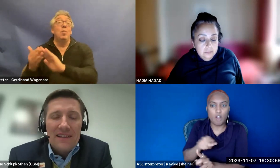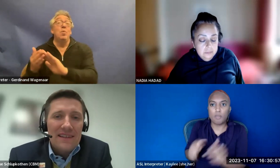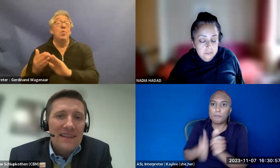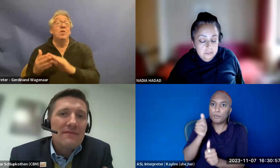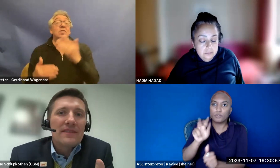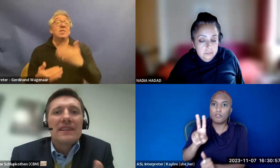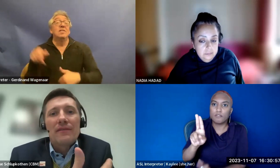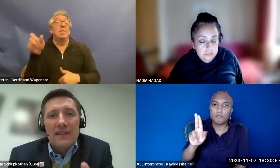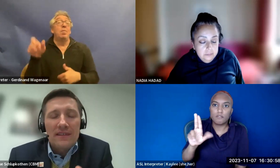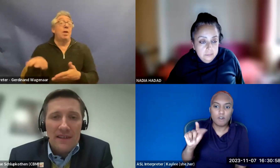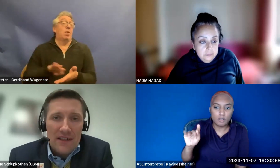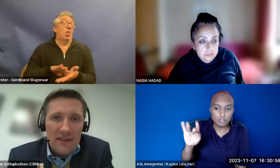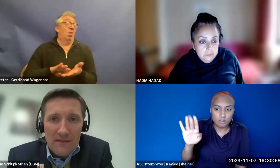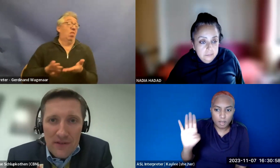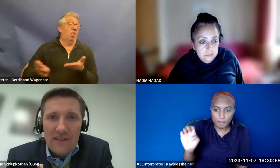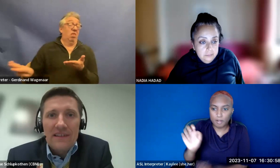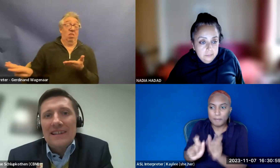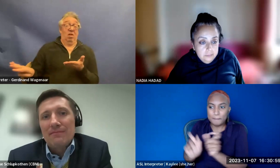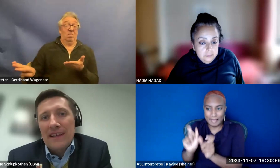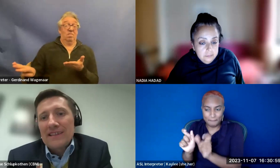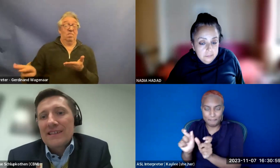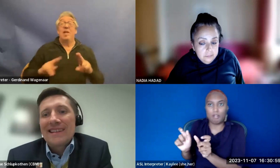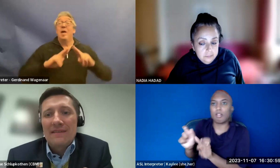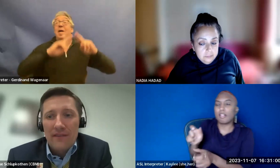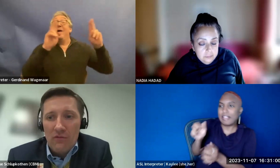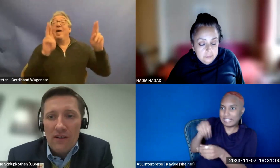and, even if the international community has pledged